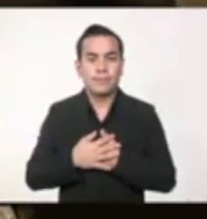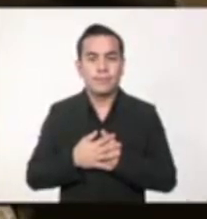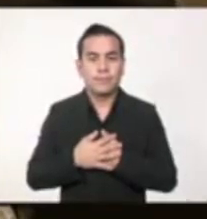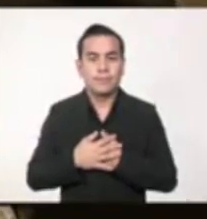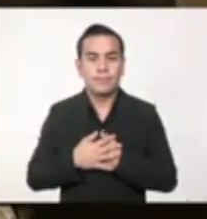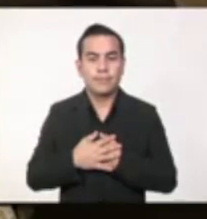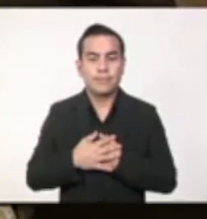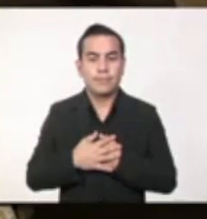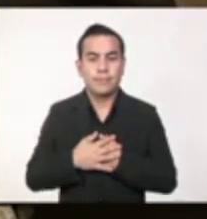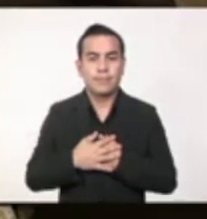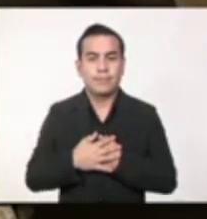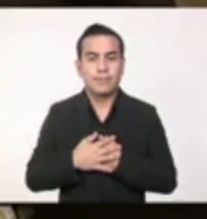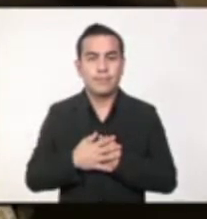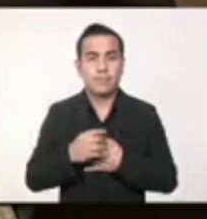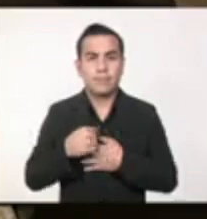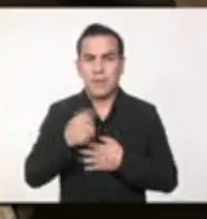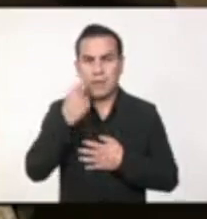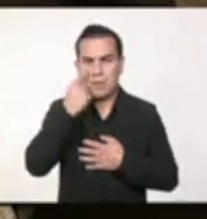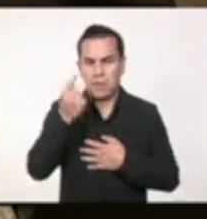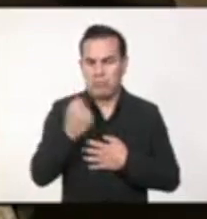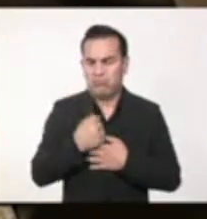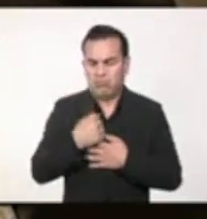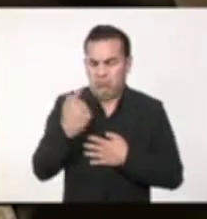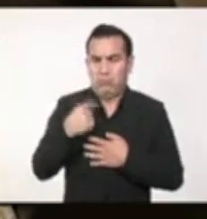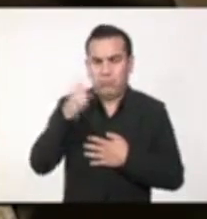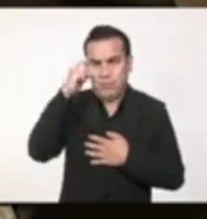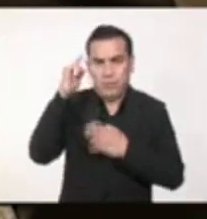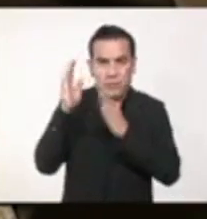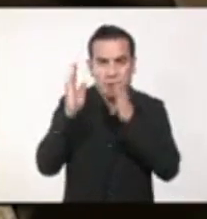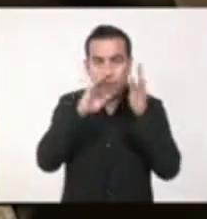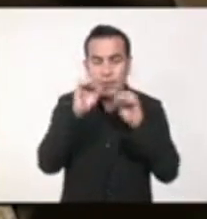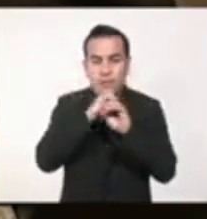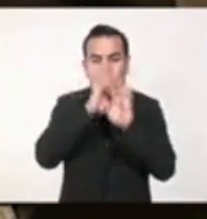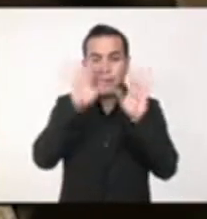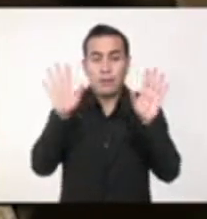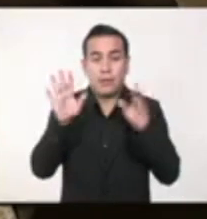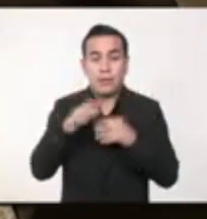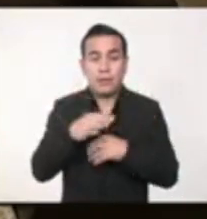I do not see failures in logic, someone said to me,